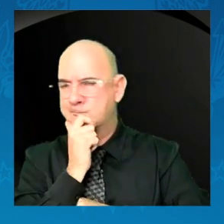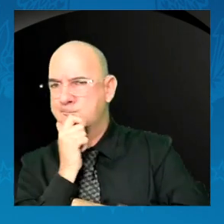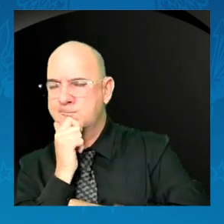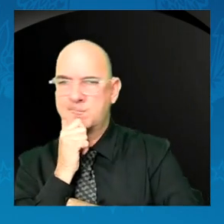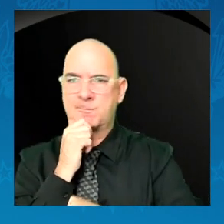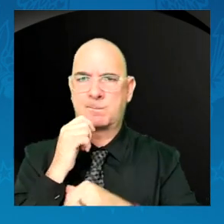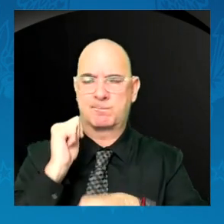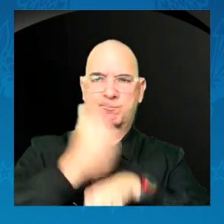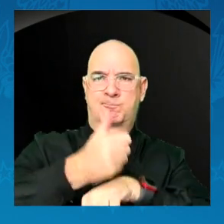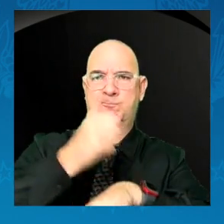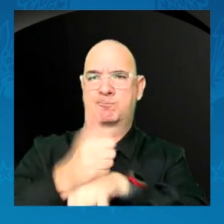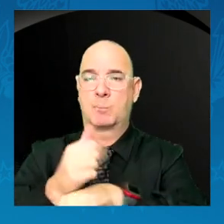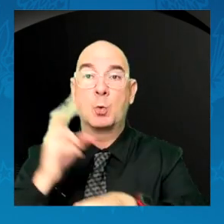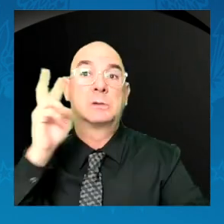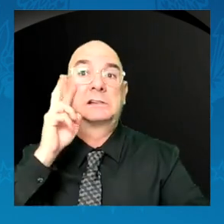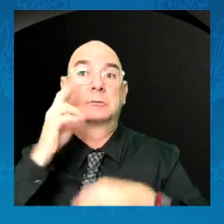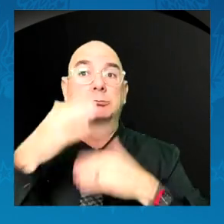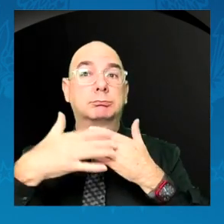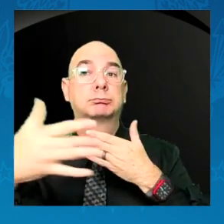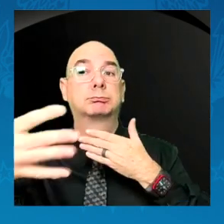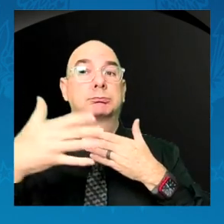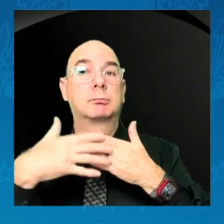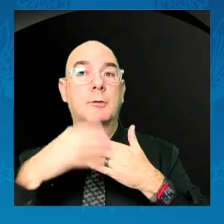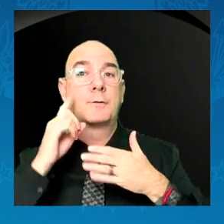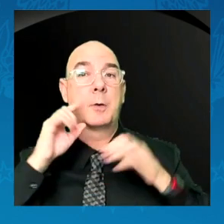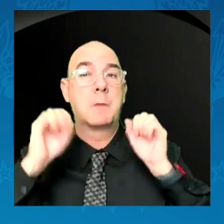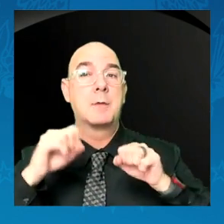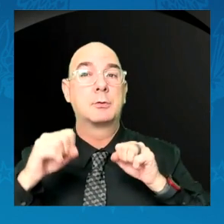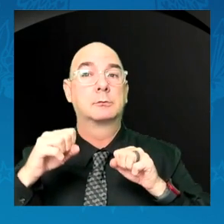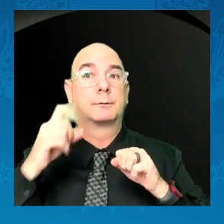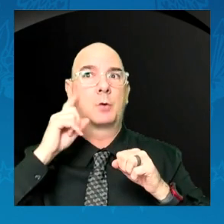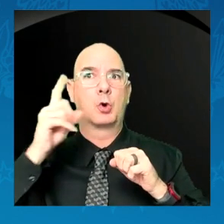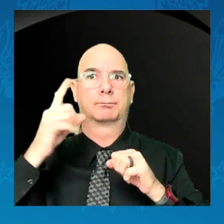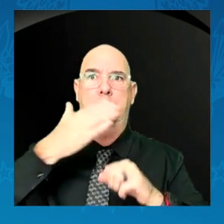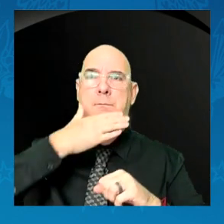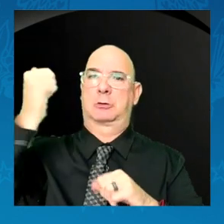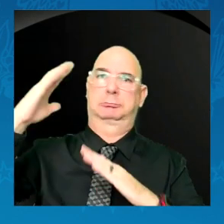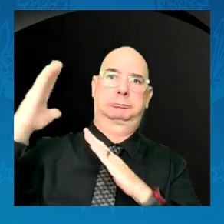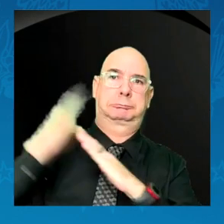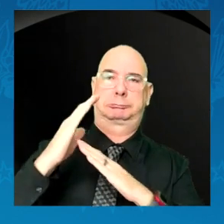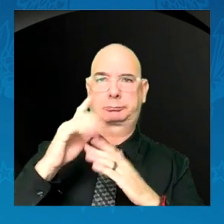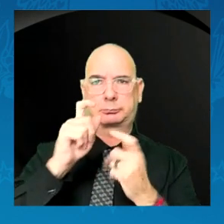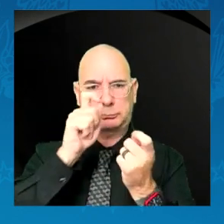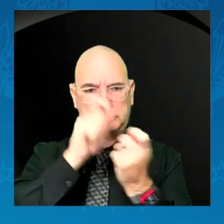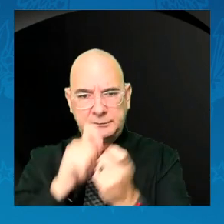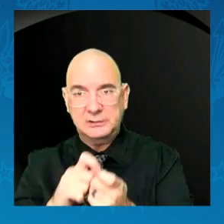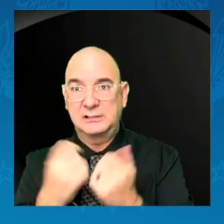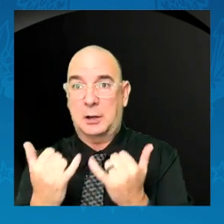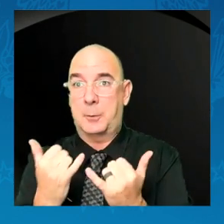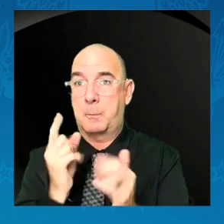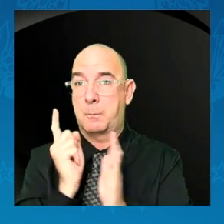beyond the needs of a particular moment. But what we can do to invest in the future of our nation